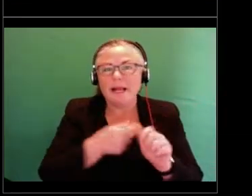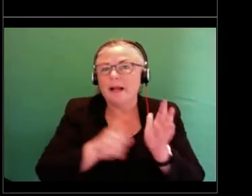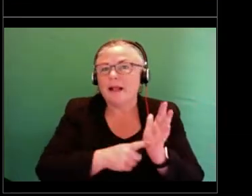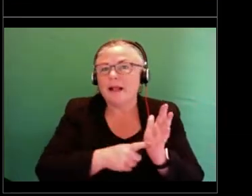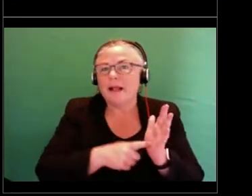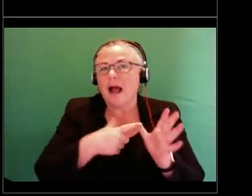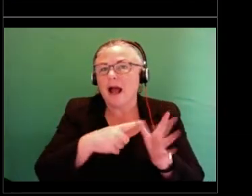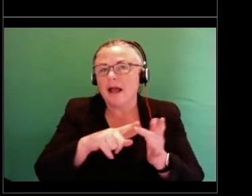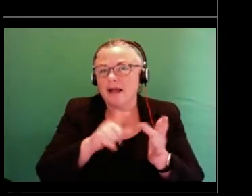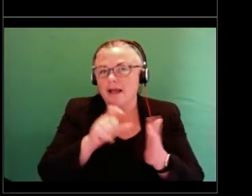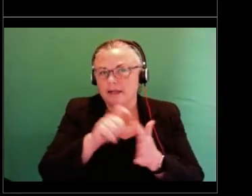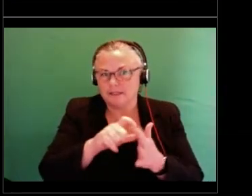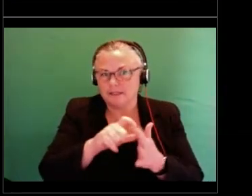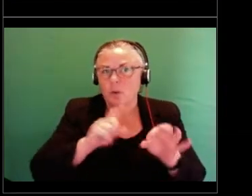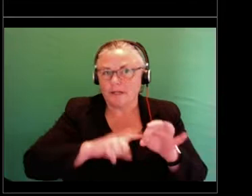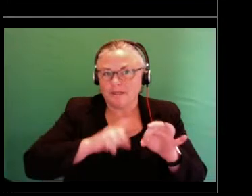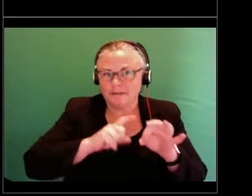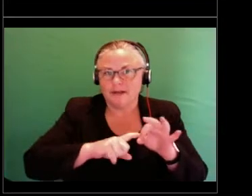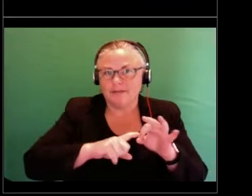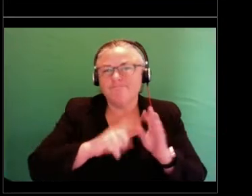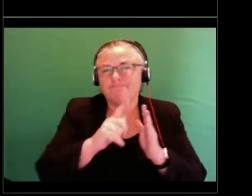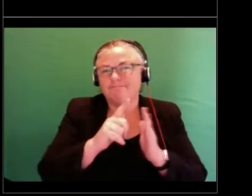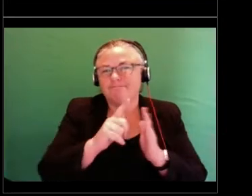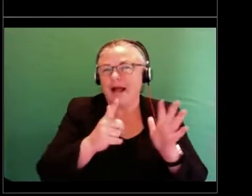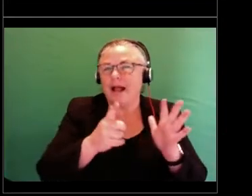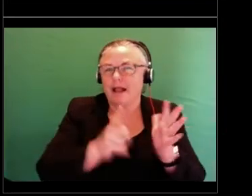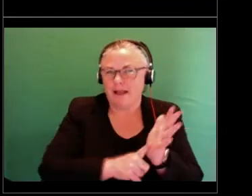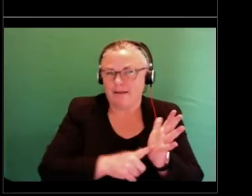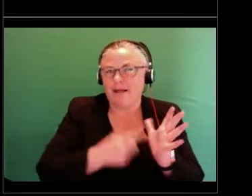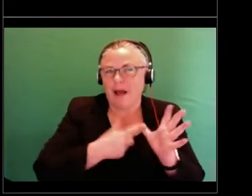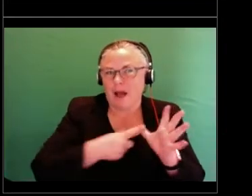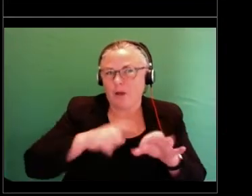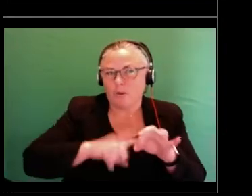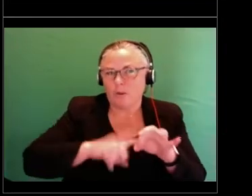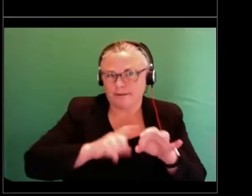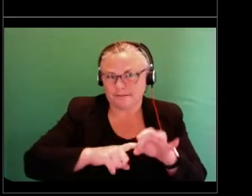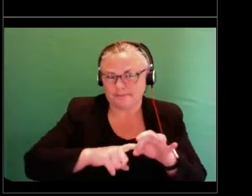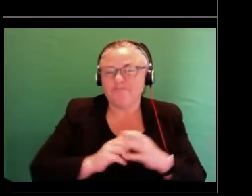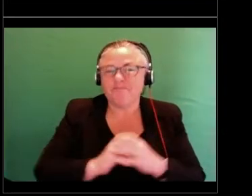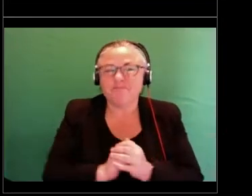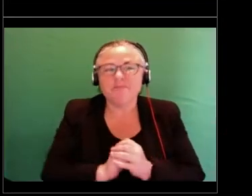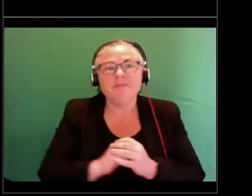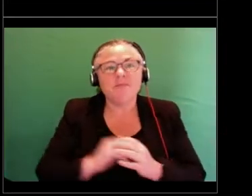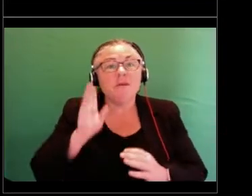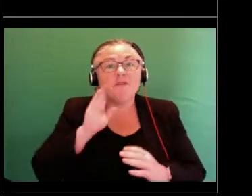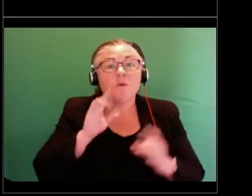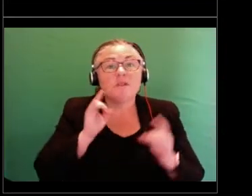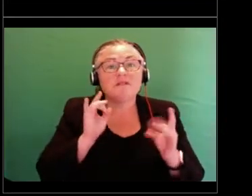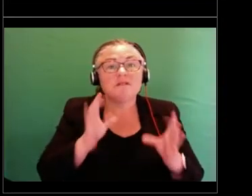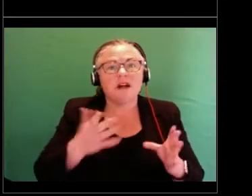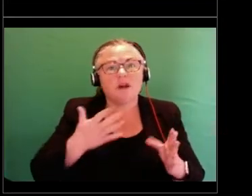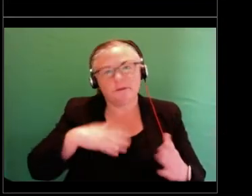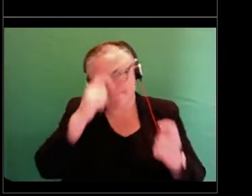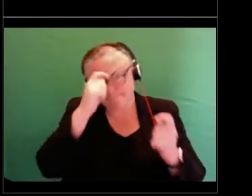Before we begin, I acknowledge and respect the traditional owners of the lands on which we are meeting.